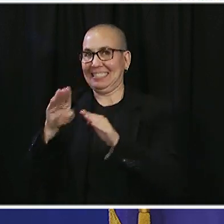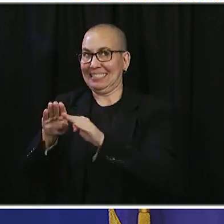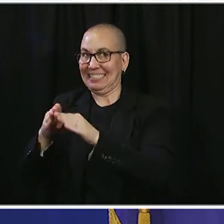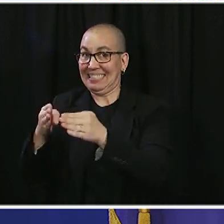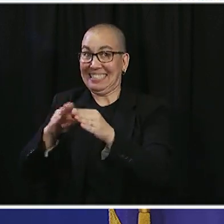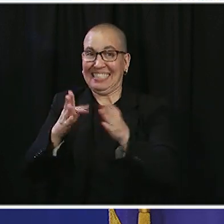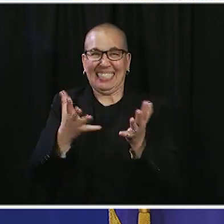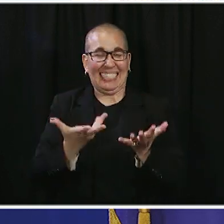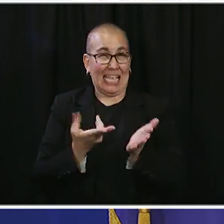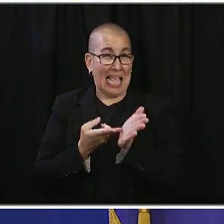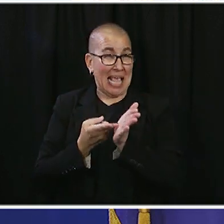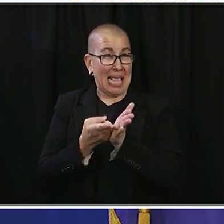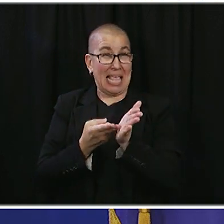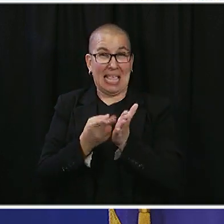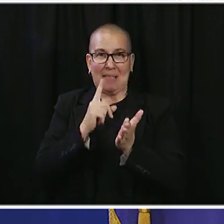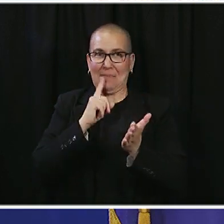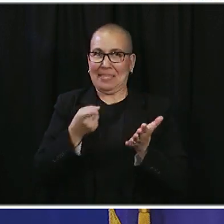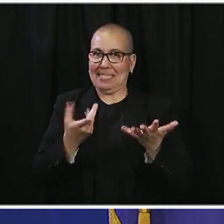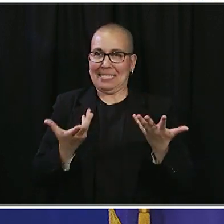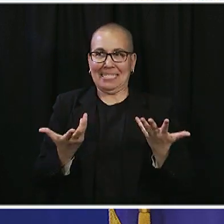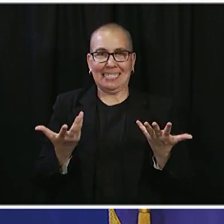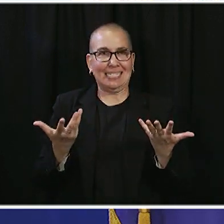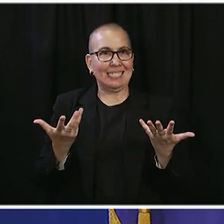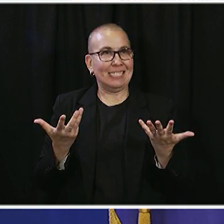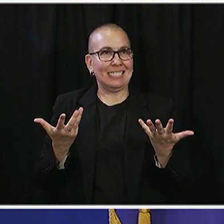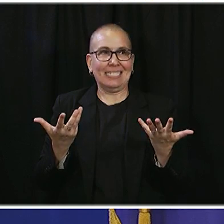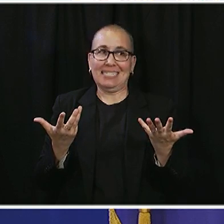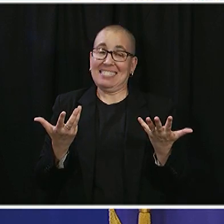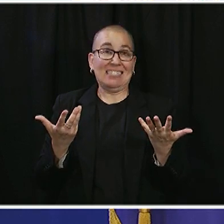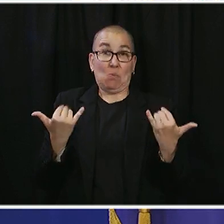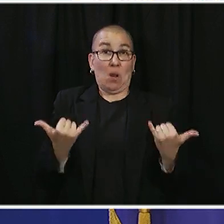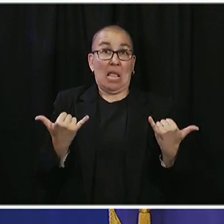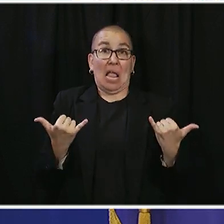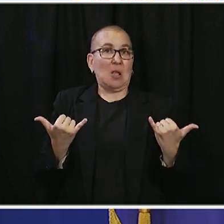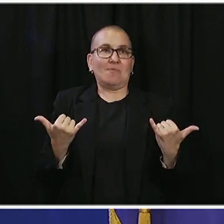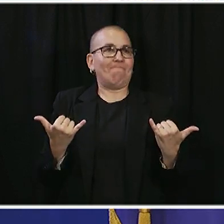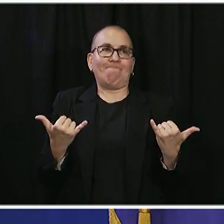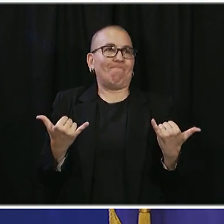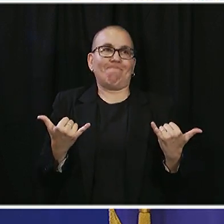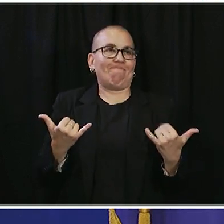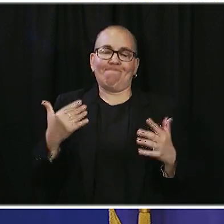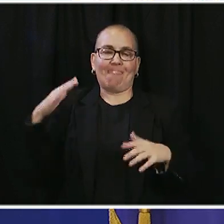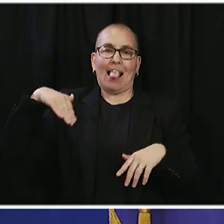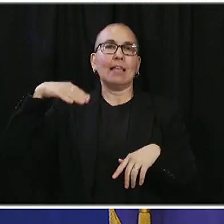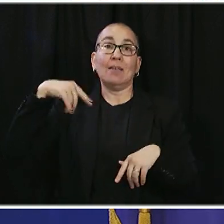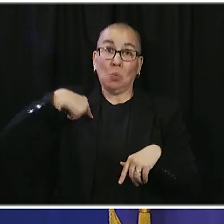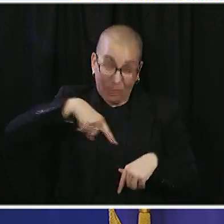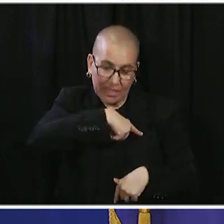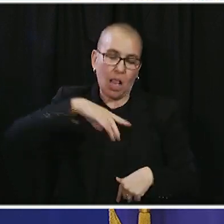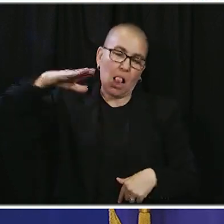IT'S INCUMBENT UPON US TO BE AS BRUTALLY HONEST ABOUT THIS, THAT THAT'S NOT THE WAY THE CURVE IS LOOKING RIGHT NOW. THAT'S NOT THE THINGS THAT WE EXPECT.